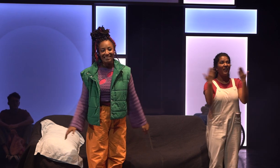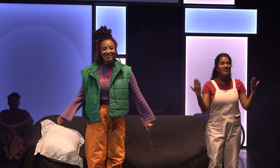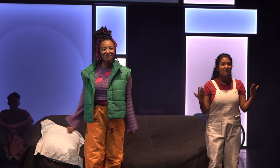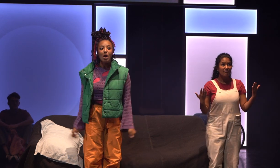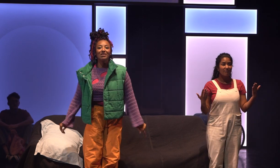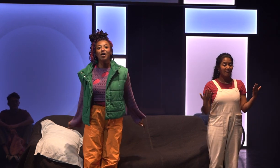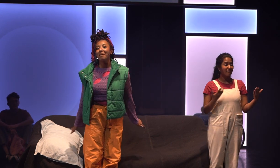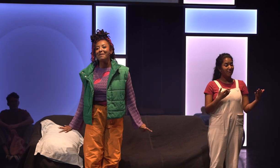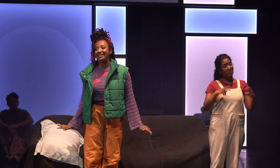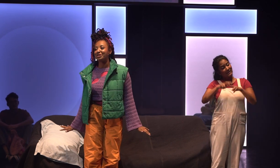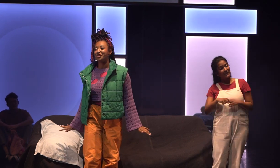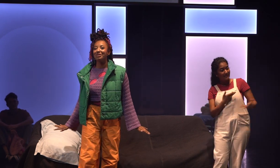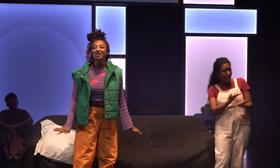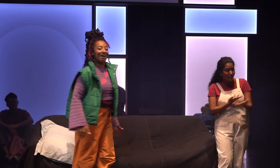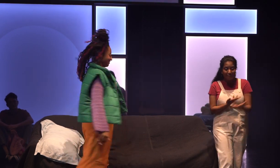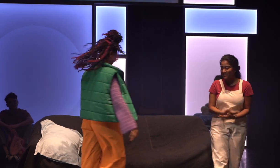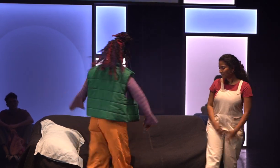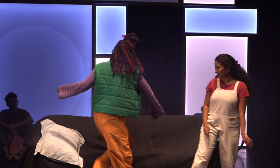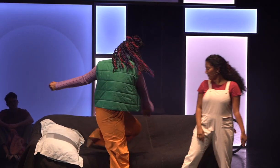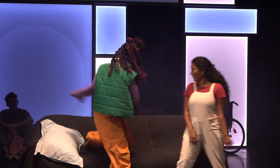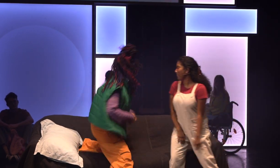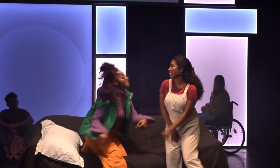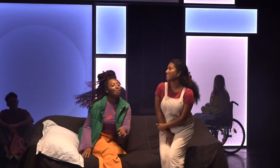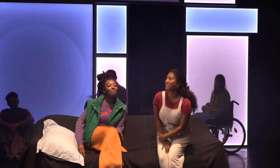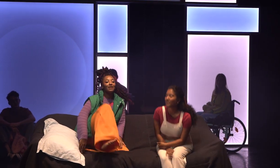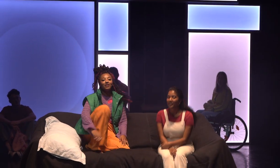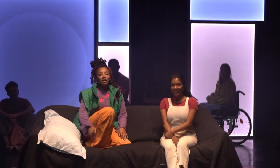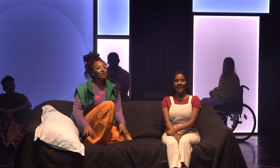days. We sit on my bed and get to know each other.